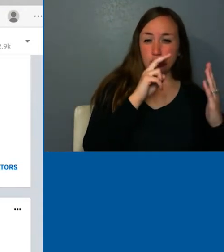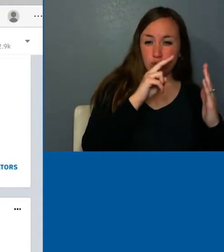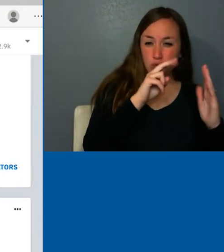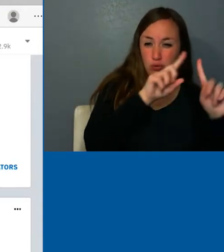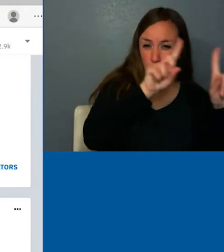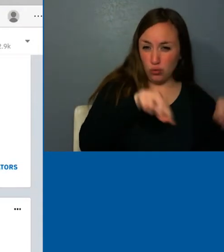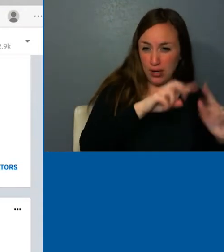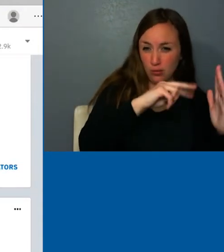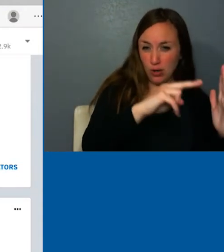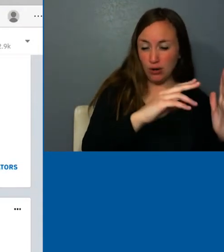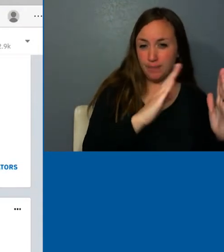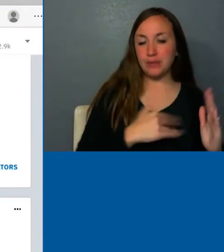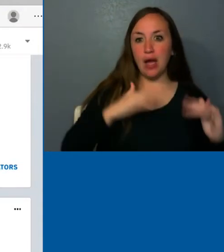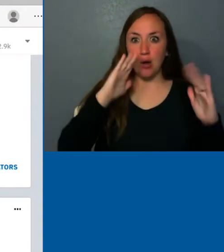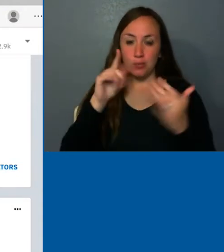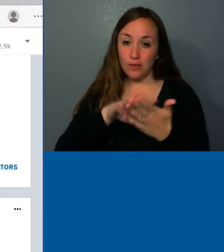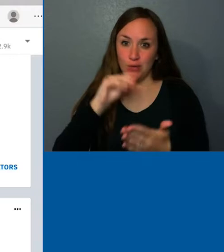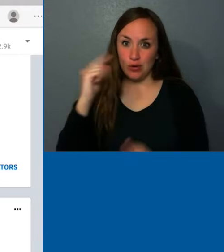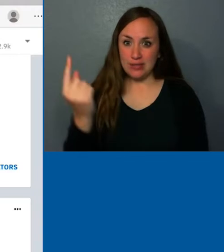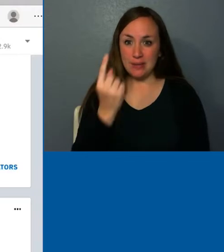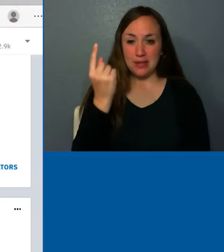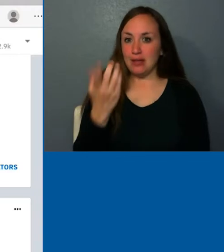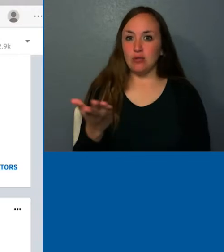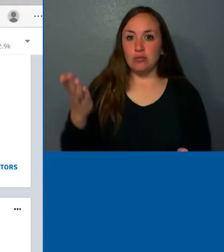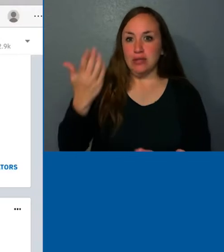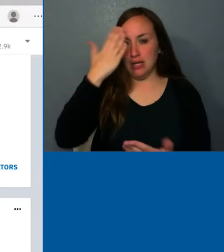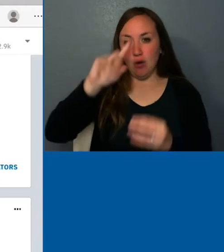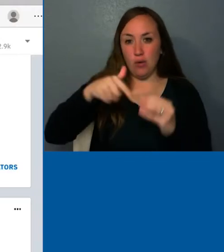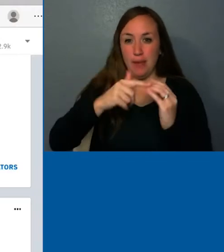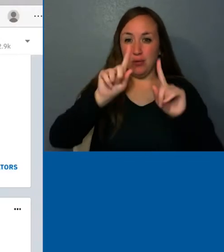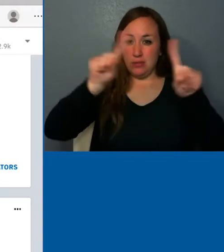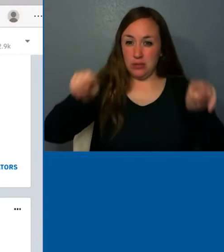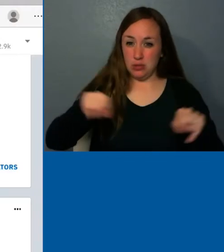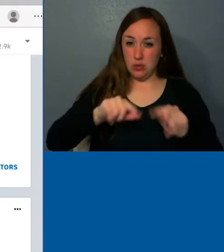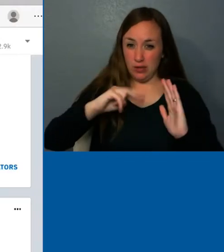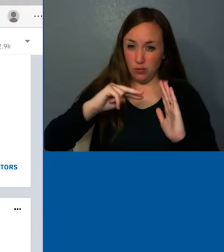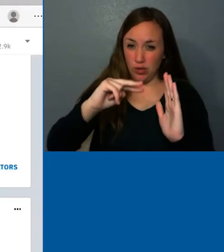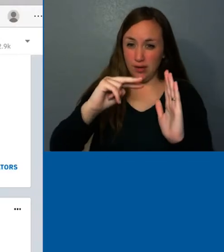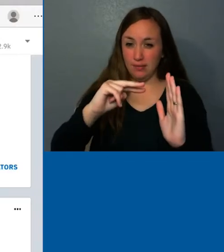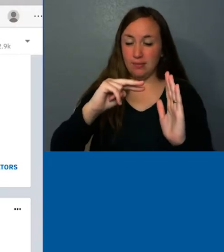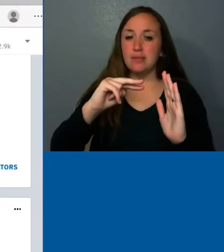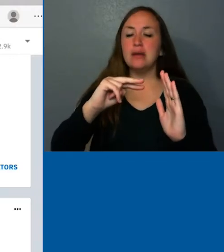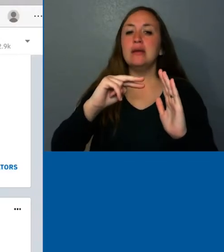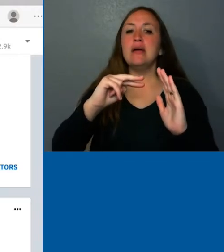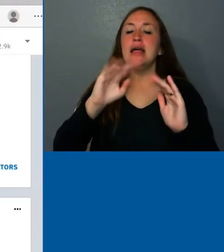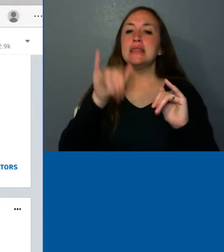that you may not have known before about screen readers and that this demo has been of value to you